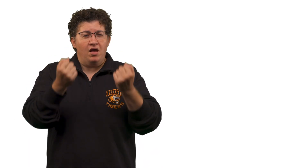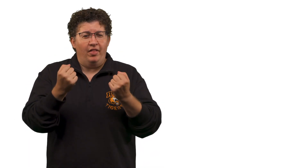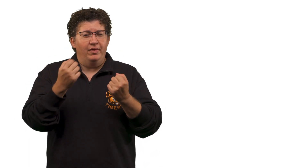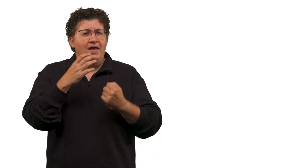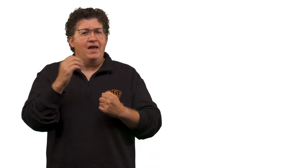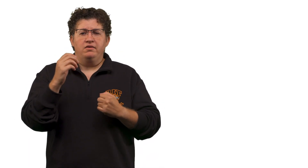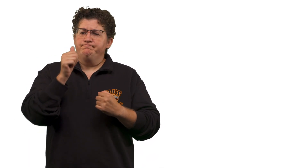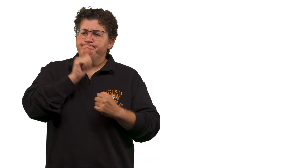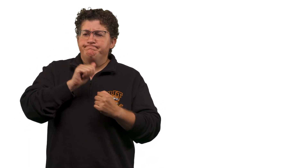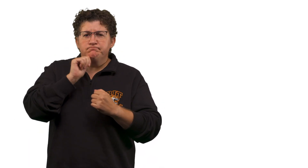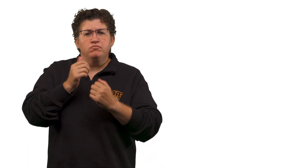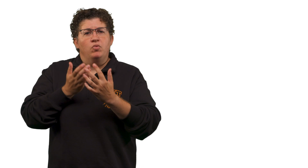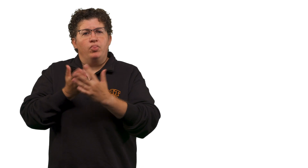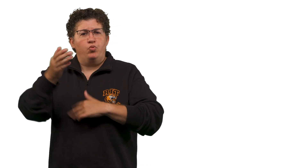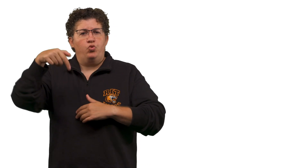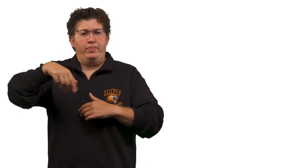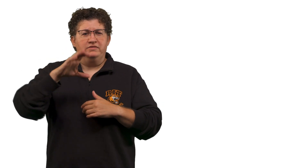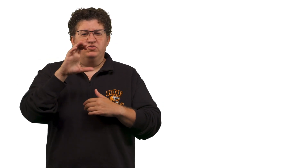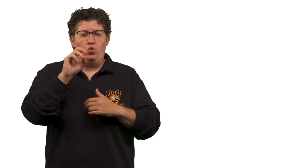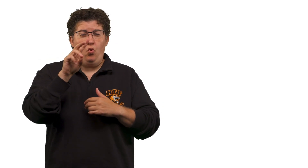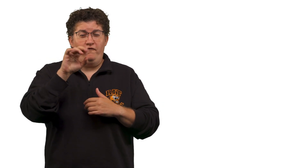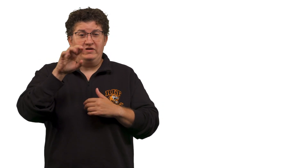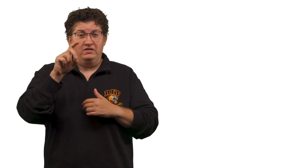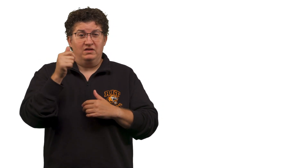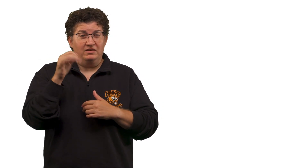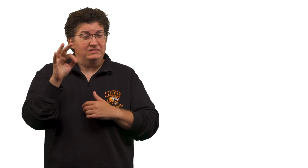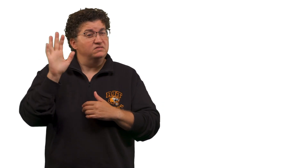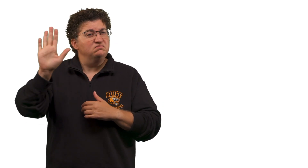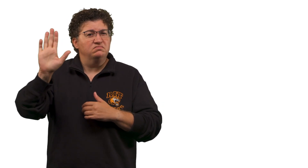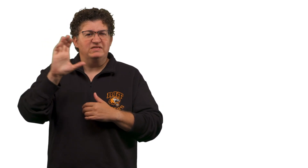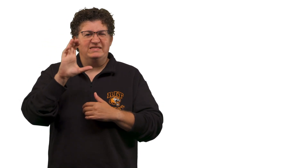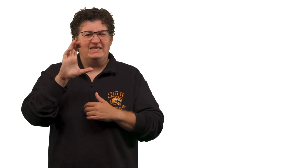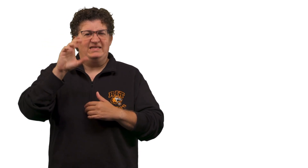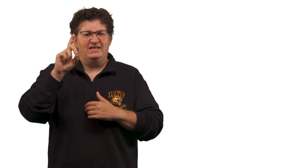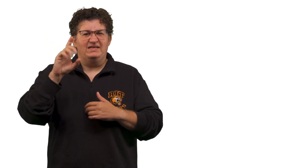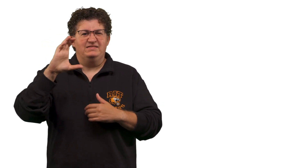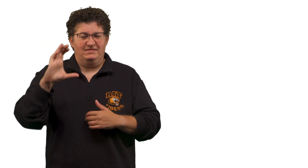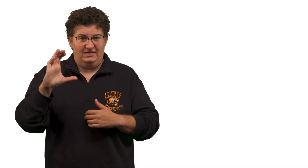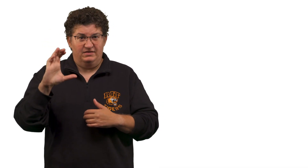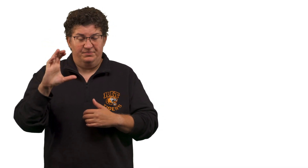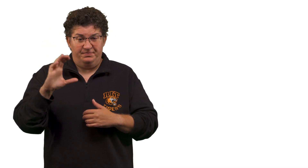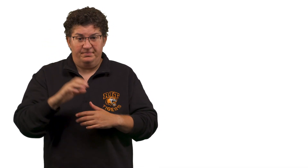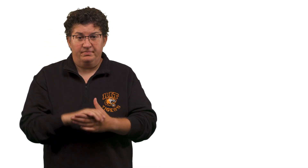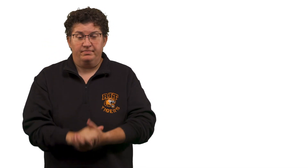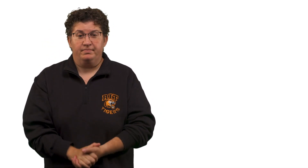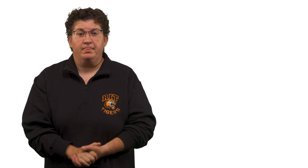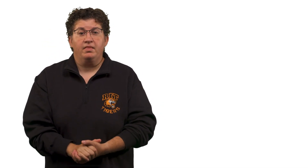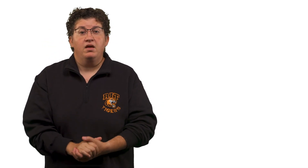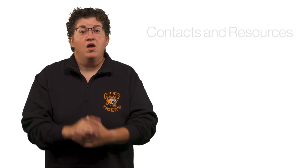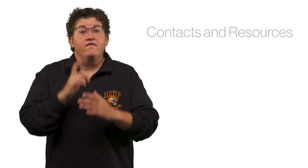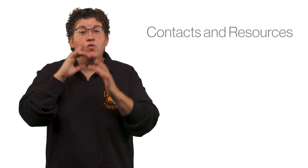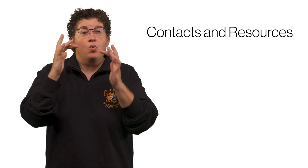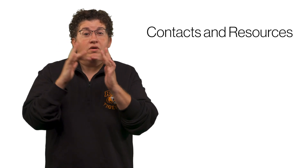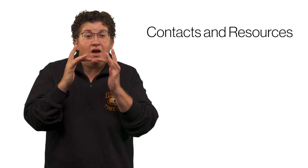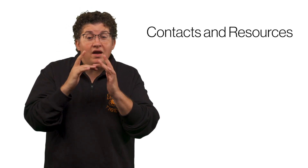Mental Health and Coping During COVID-19 through the CDC.